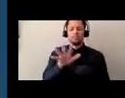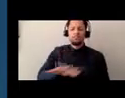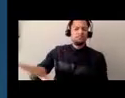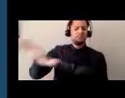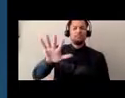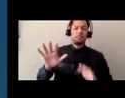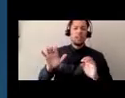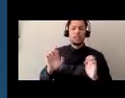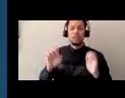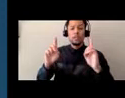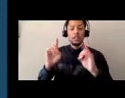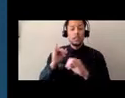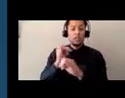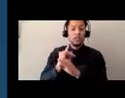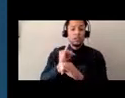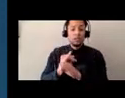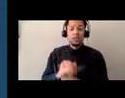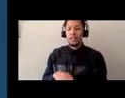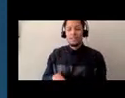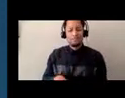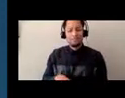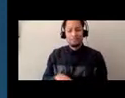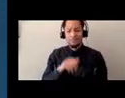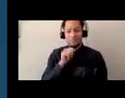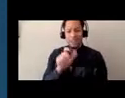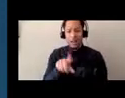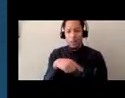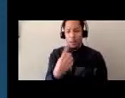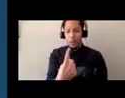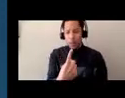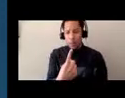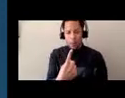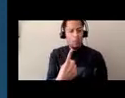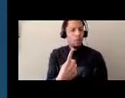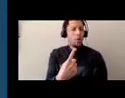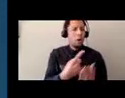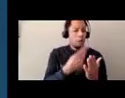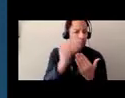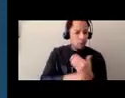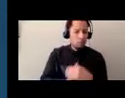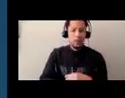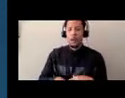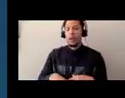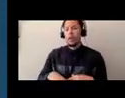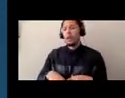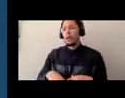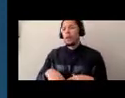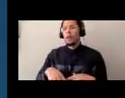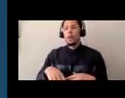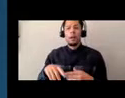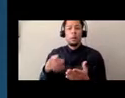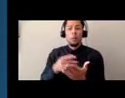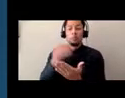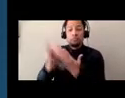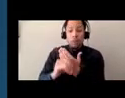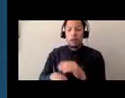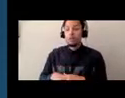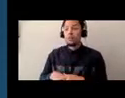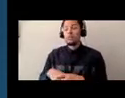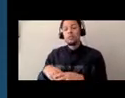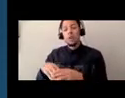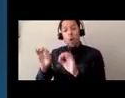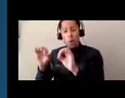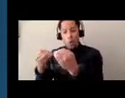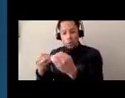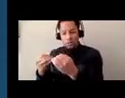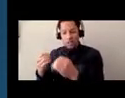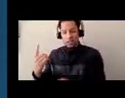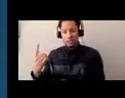that no one program or project or organization could fix everything, right?